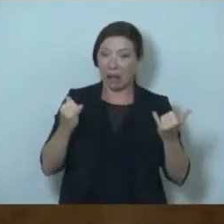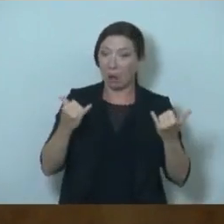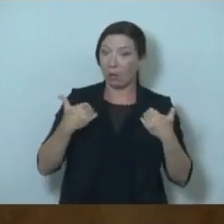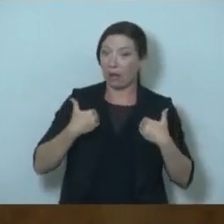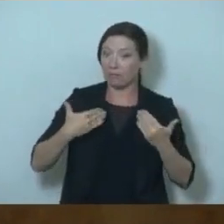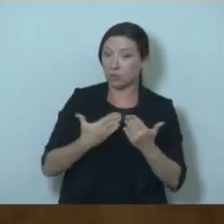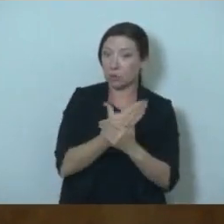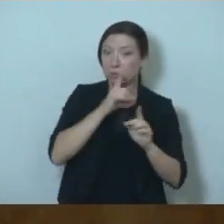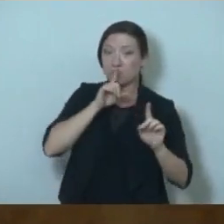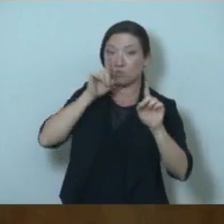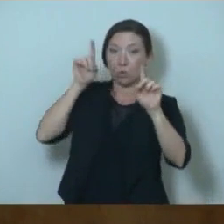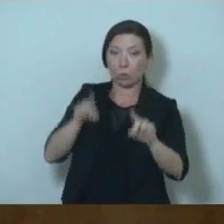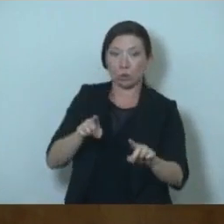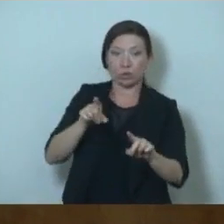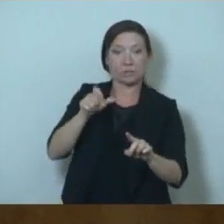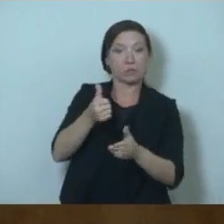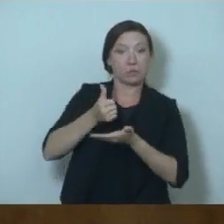WE HAVE ORDER. THAT SHOULD HELP.